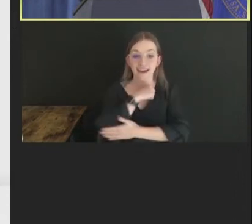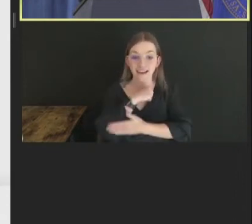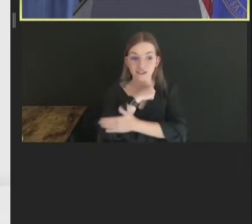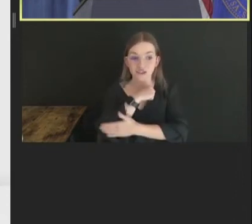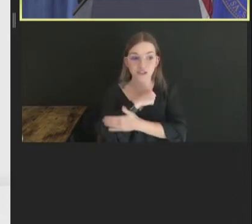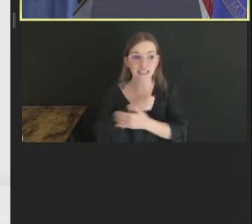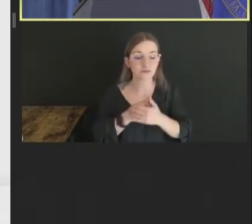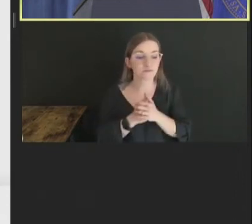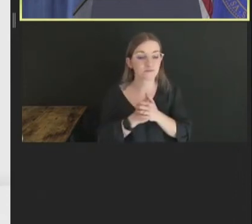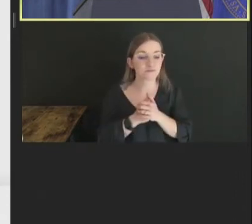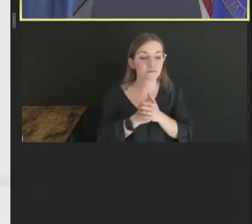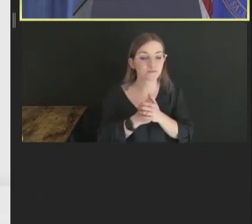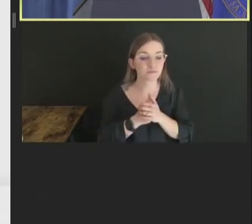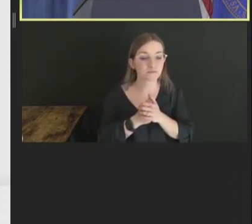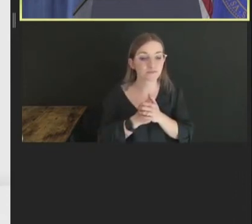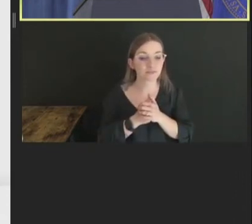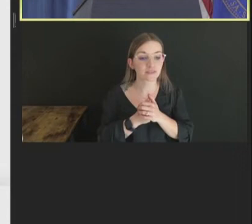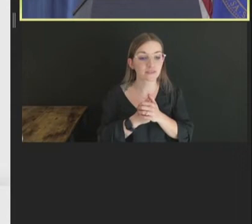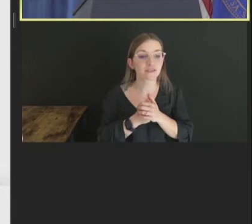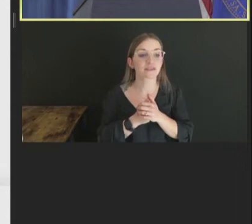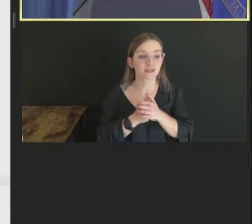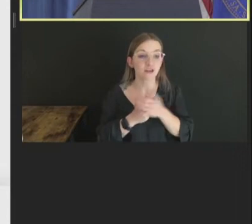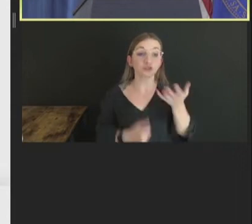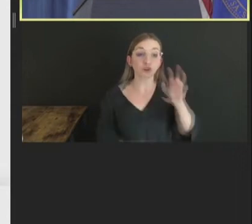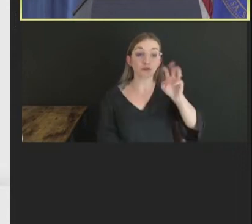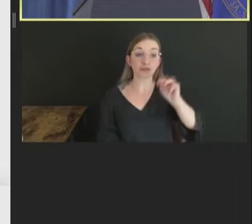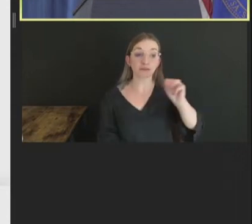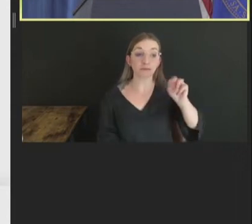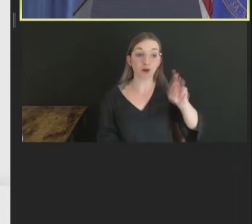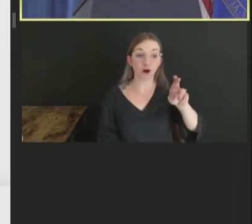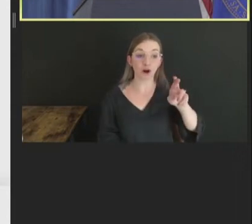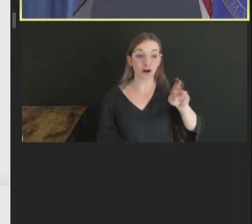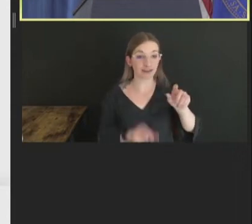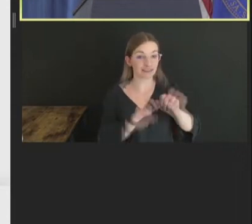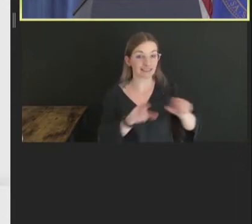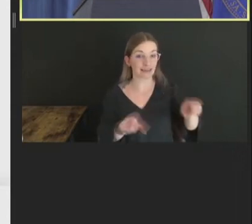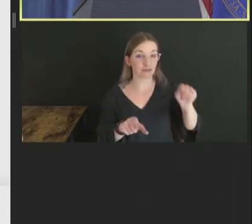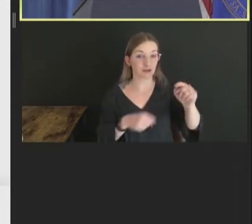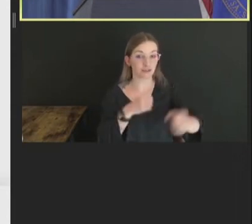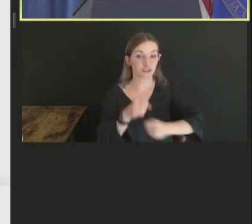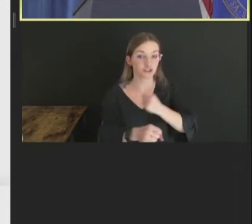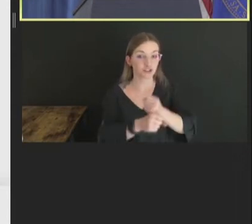came out in March of this year, it's the latest data I just want to highlight from Navajo County,